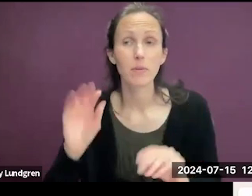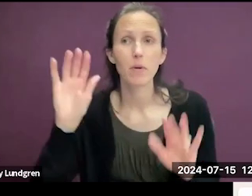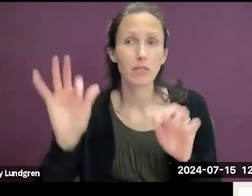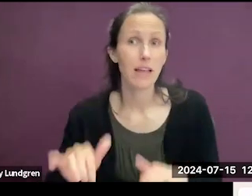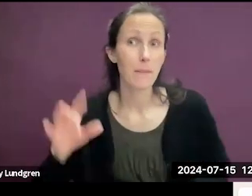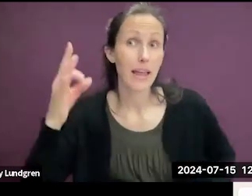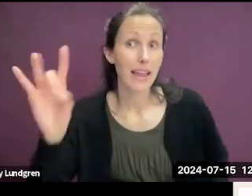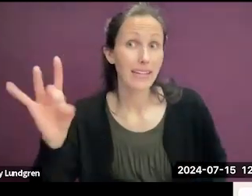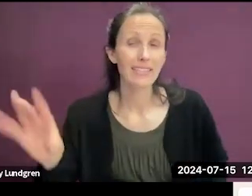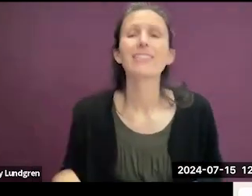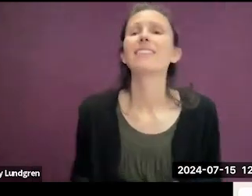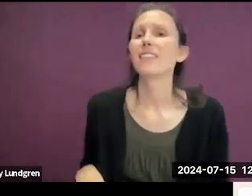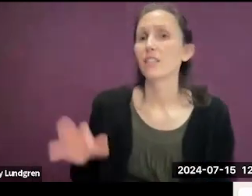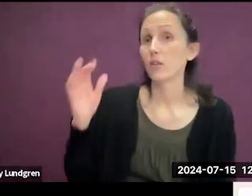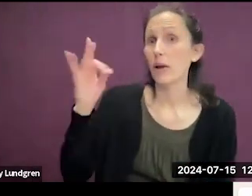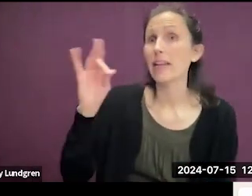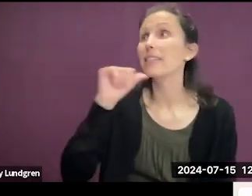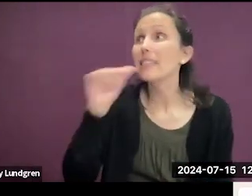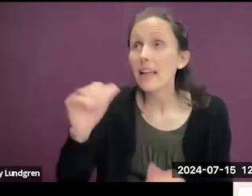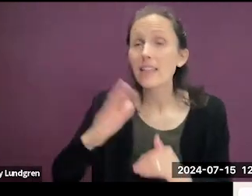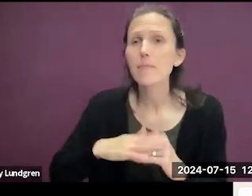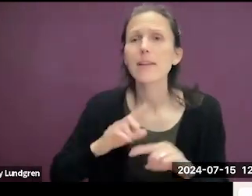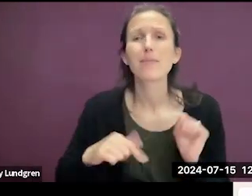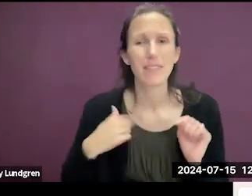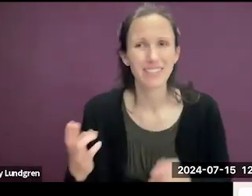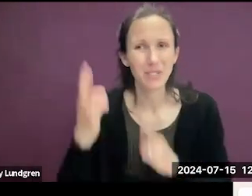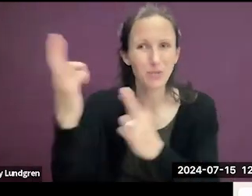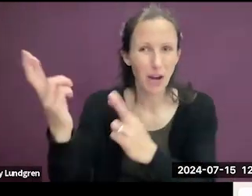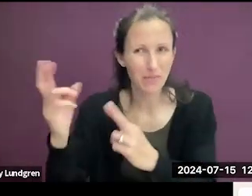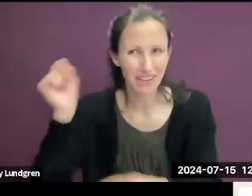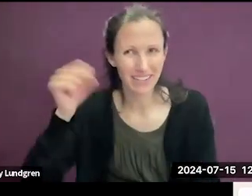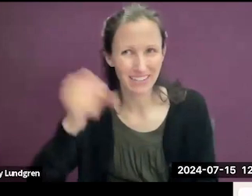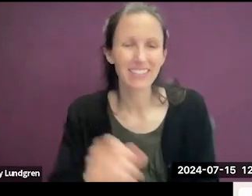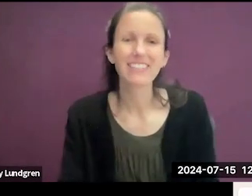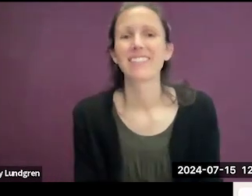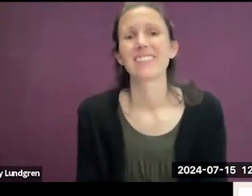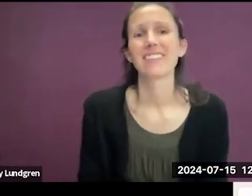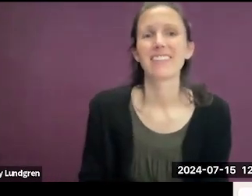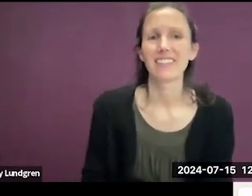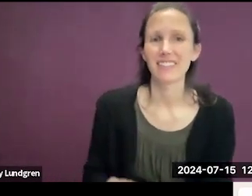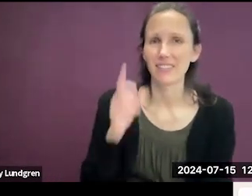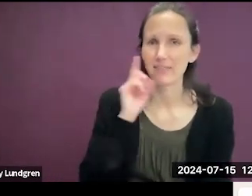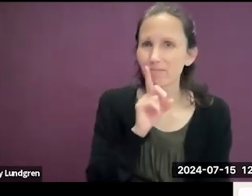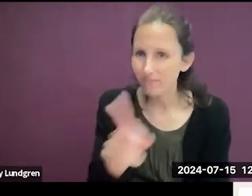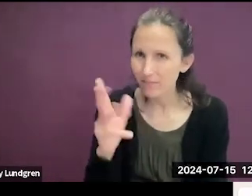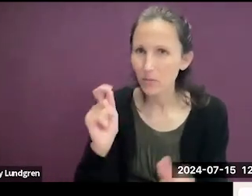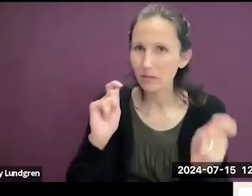So 18 is not our minimum, but it is our recommended minimum. So we definitely want to adjust our font size